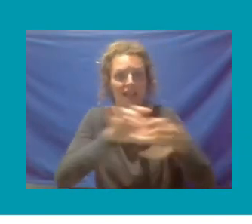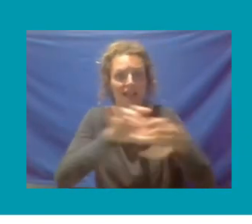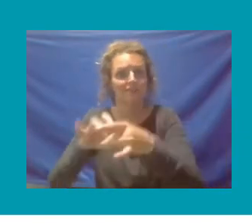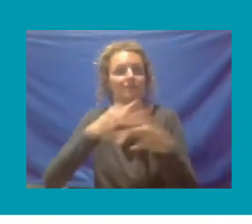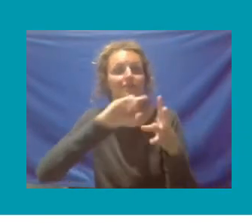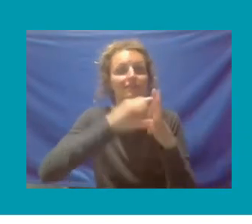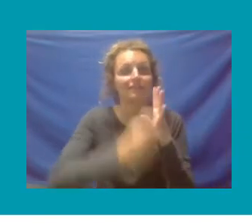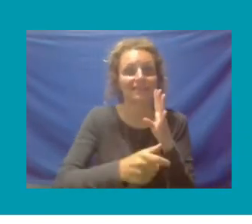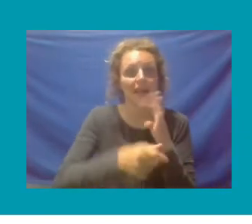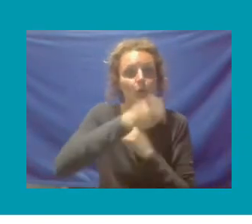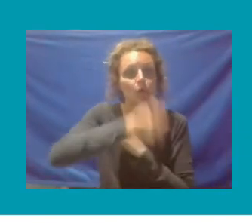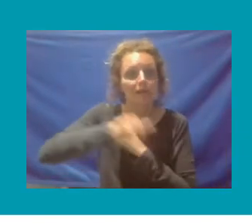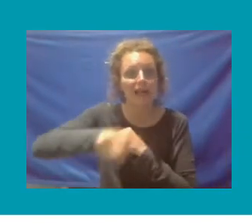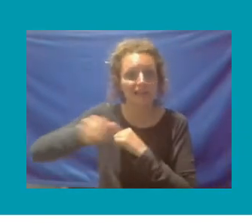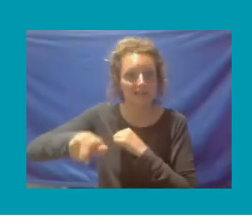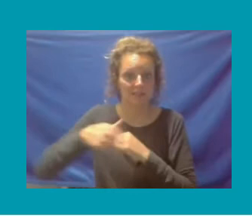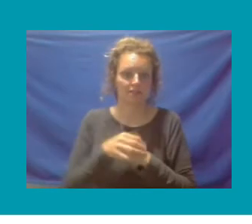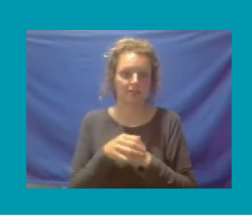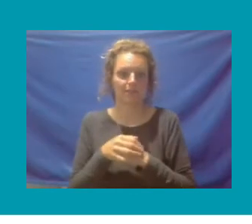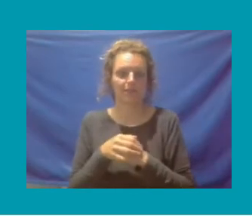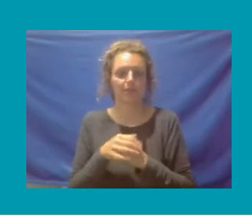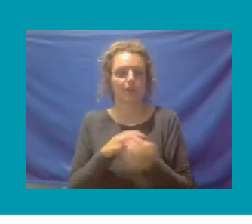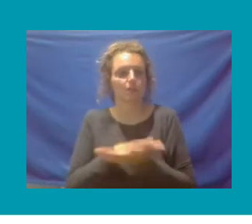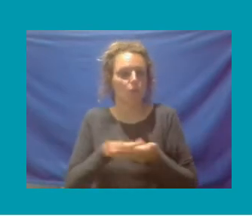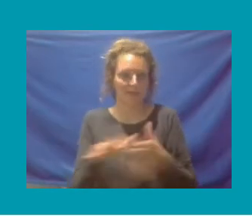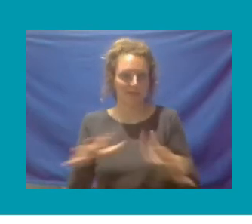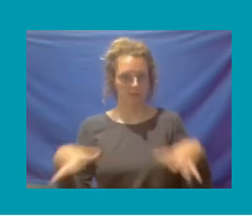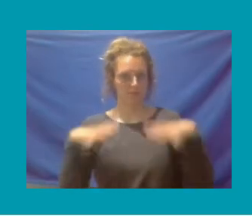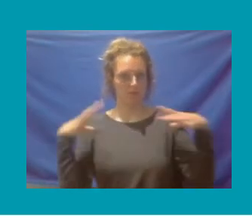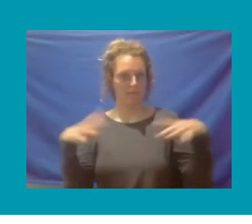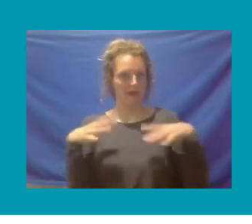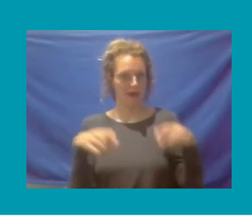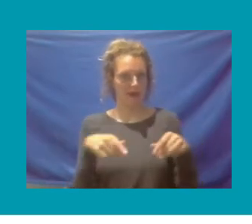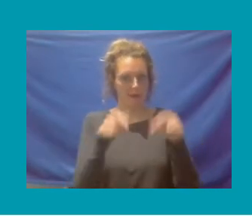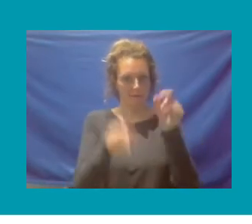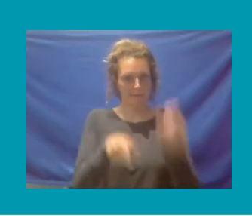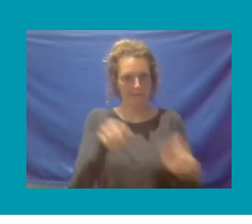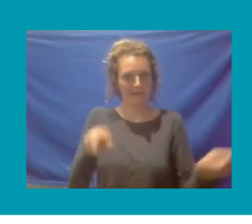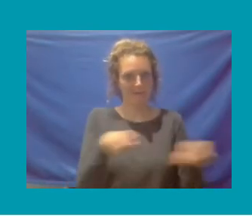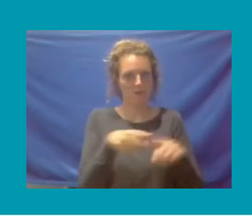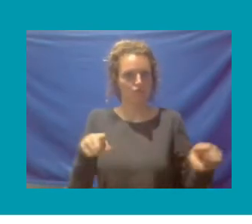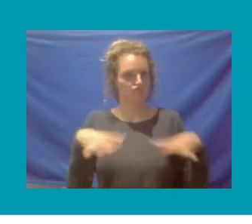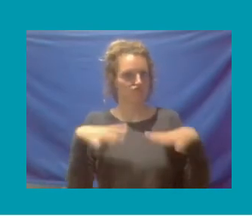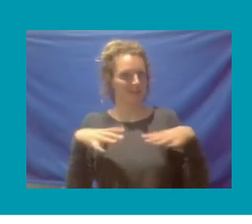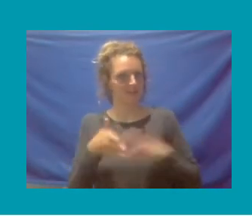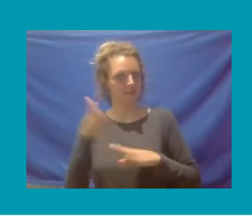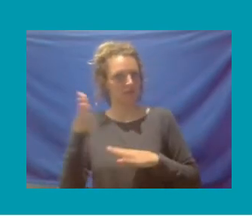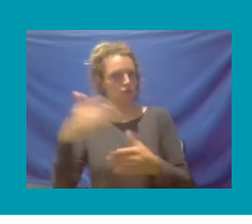is also that we have, you know, that access to employers access to jobs, a way of identifying which of